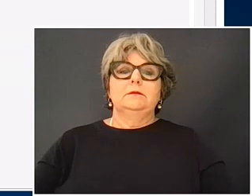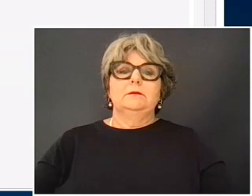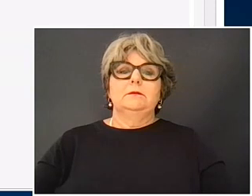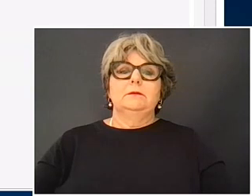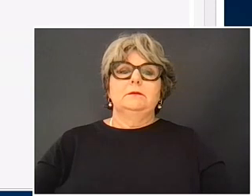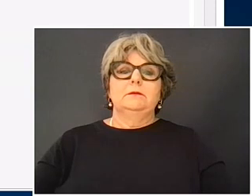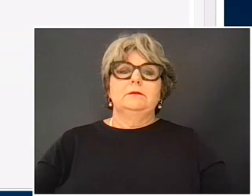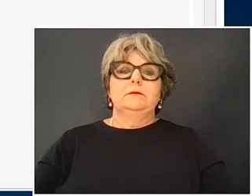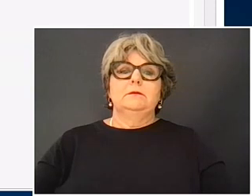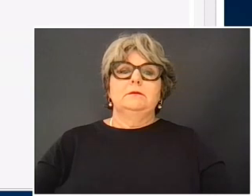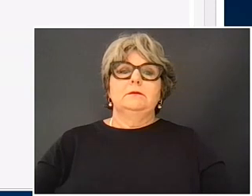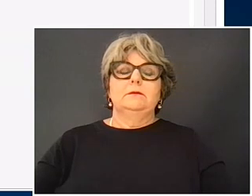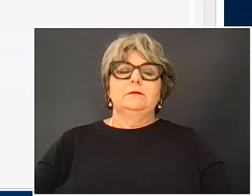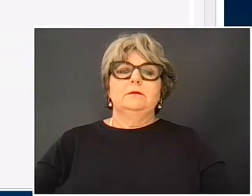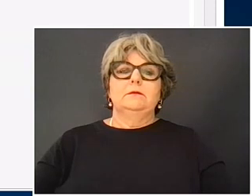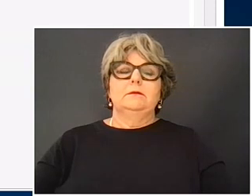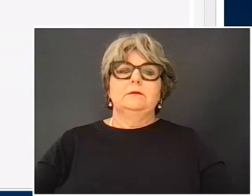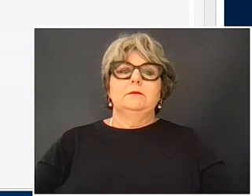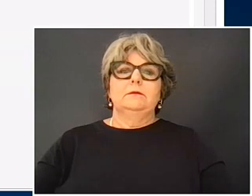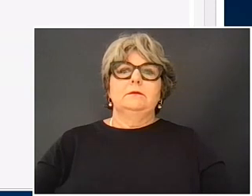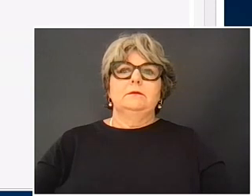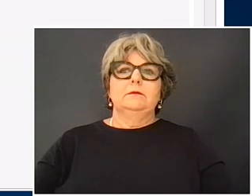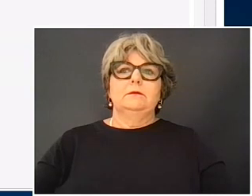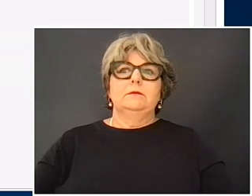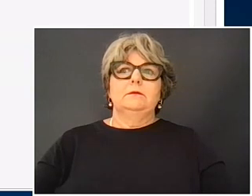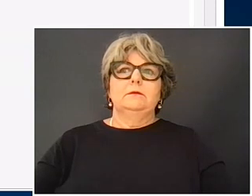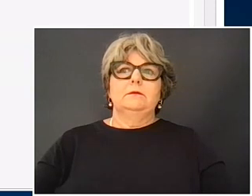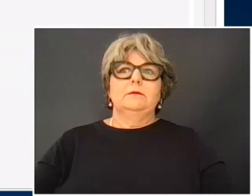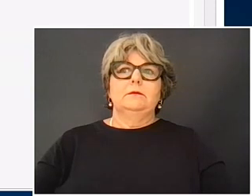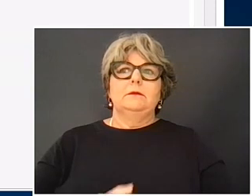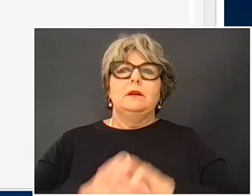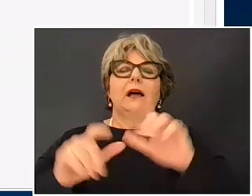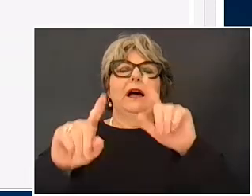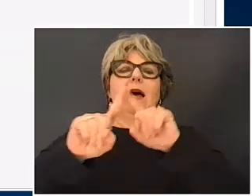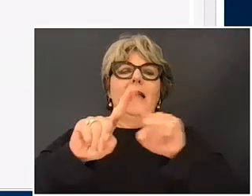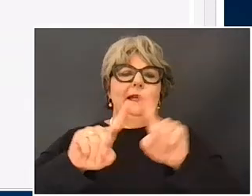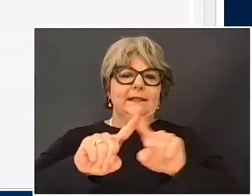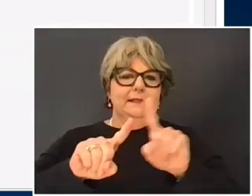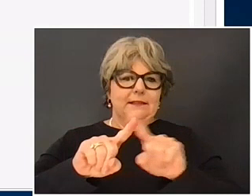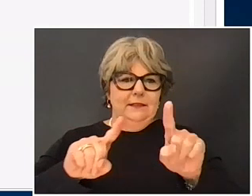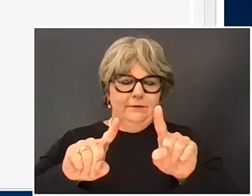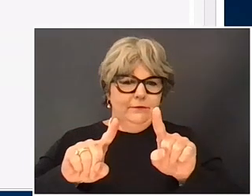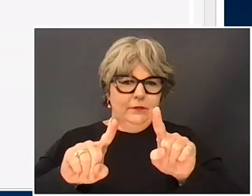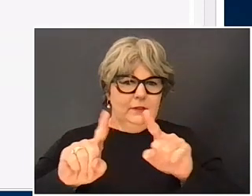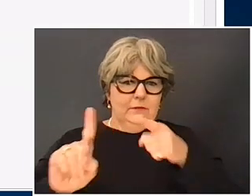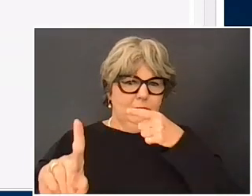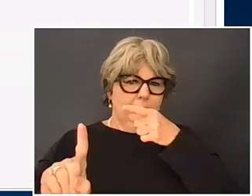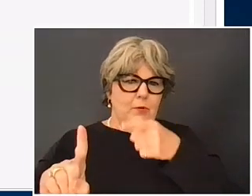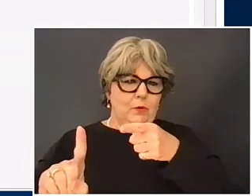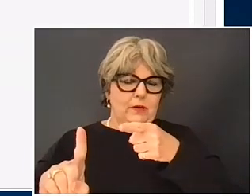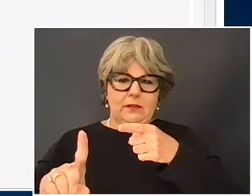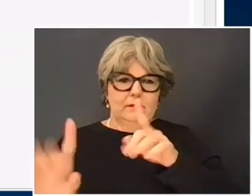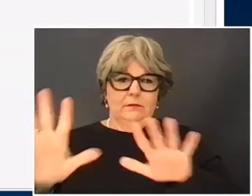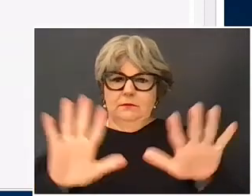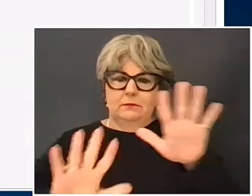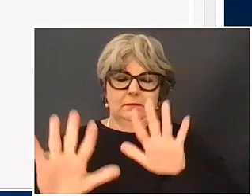terms- which I think you're getting at, like an entity that's providing instruction. Is that this, I'm sorry, Carolyn, I'm asking you this question because I think this language came from